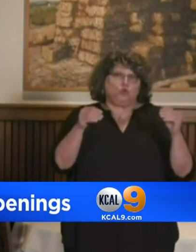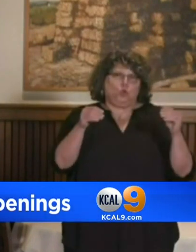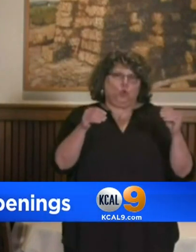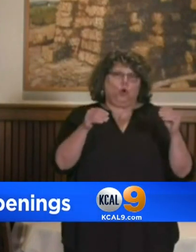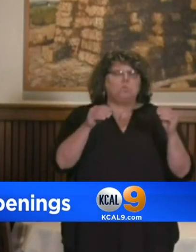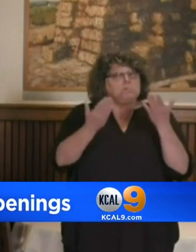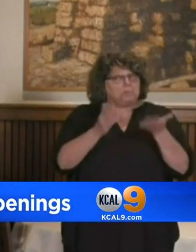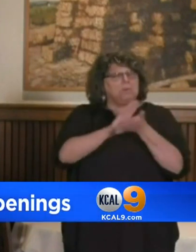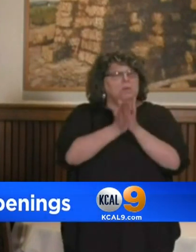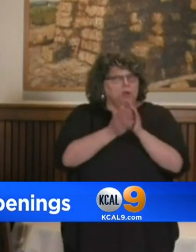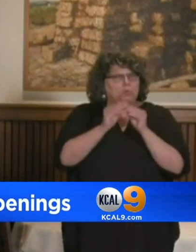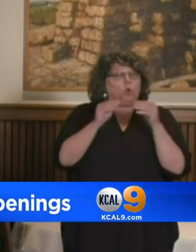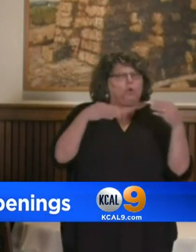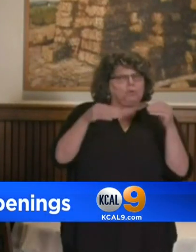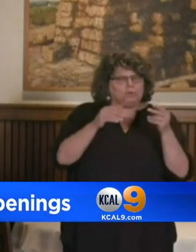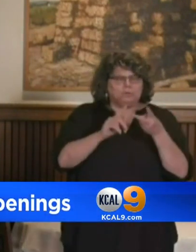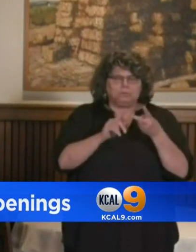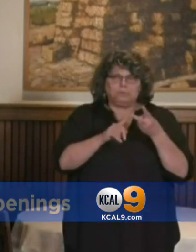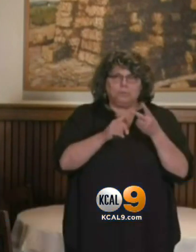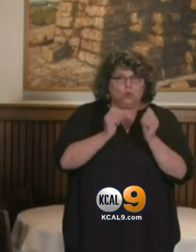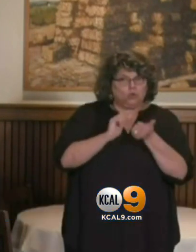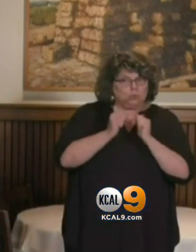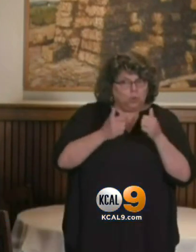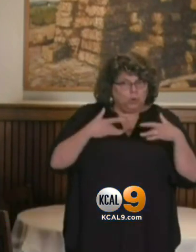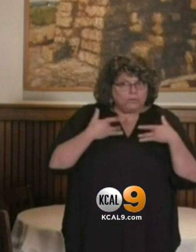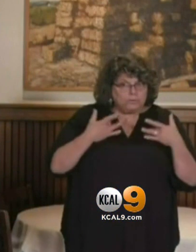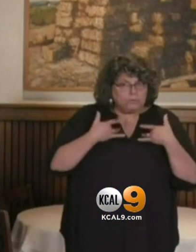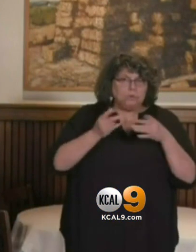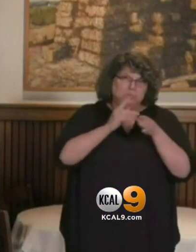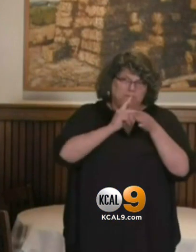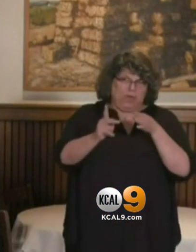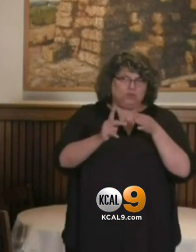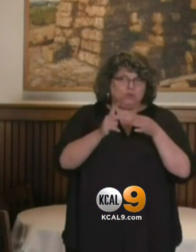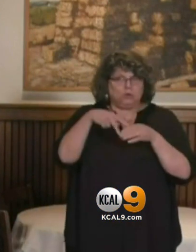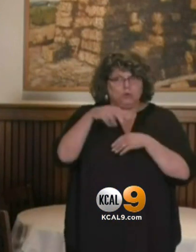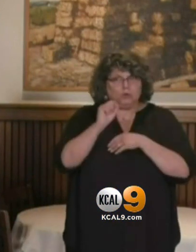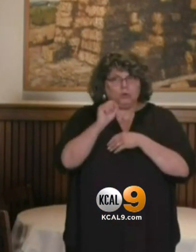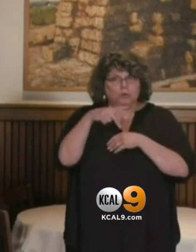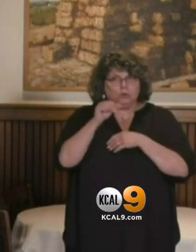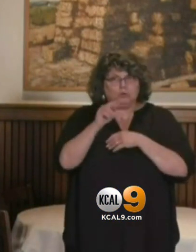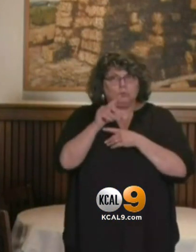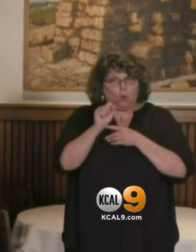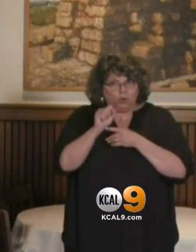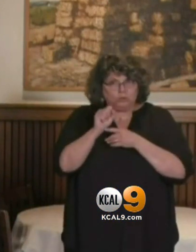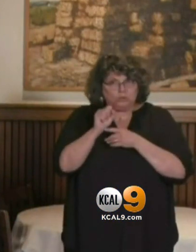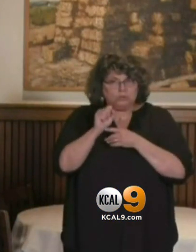NOT JUST TO BE PICKED UP, BUT IN STORE RETAIL TO BE LOOSENED UP.